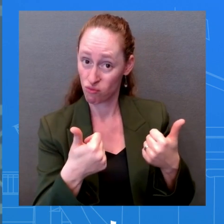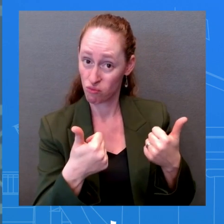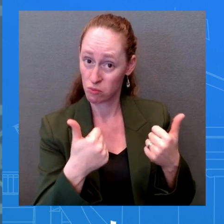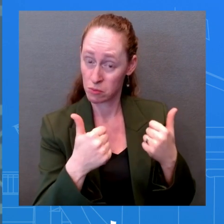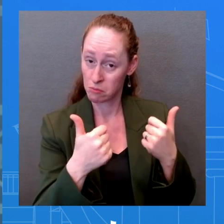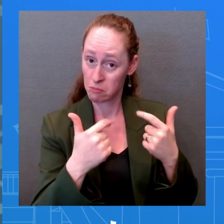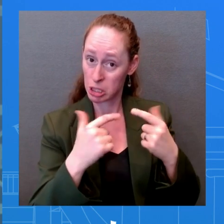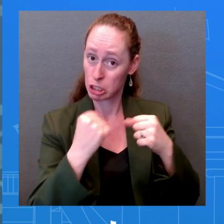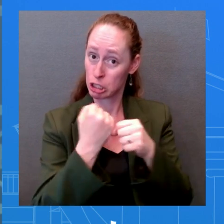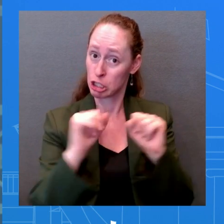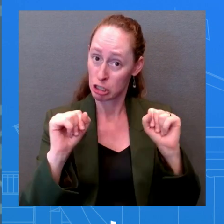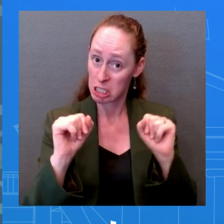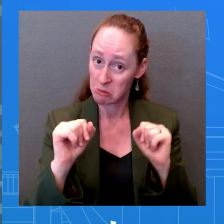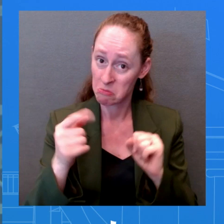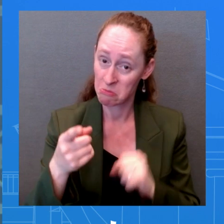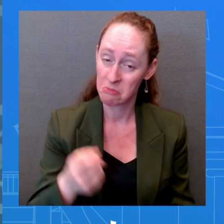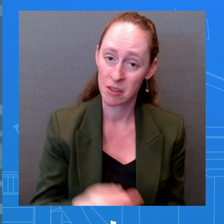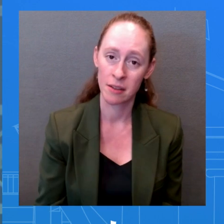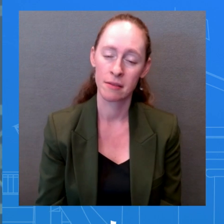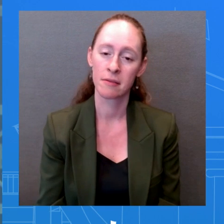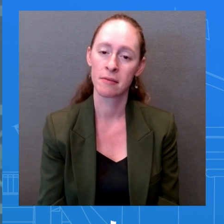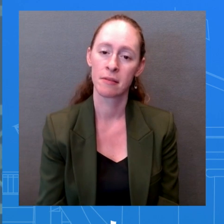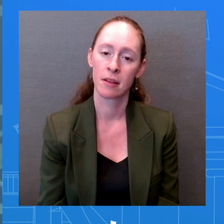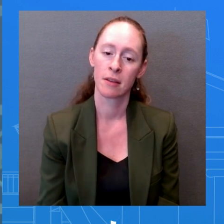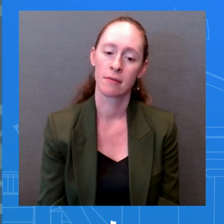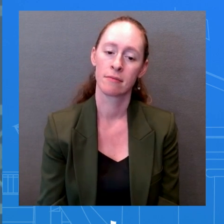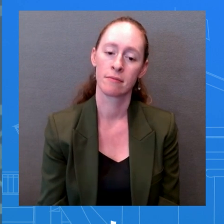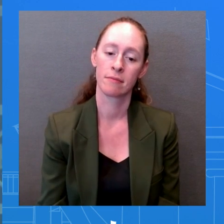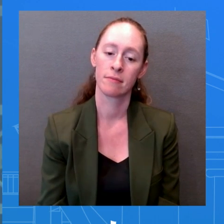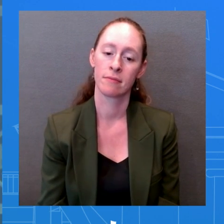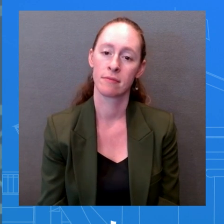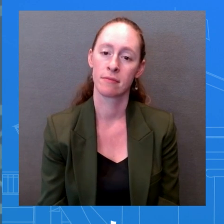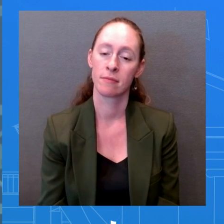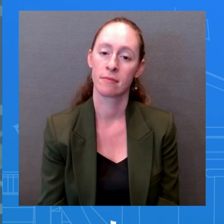that we follow the process that's been put forth.